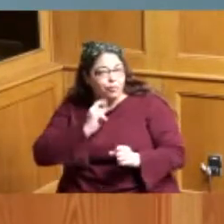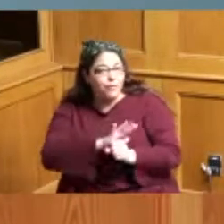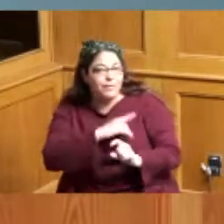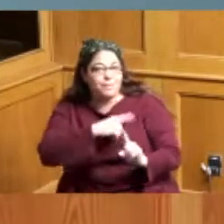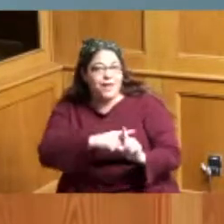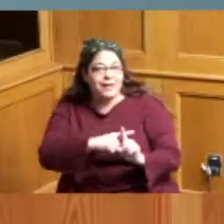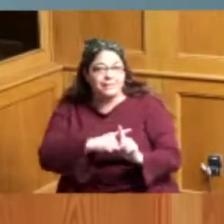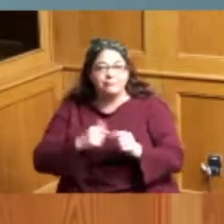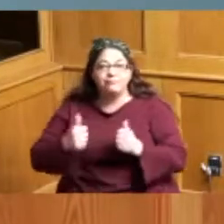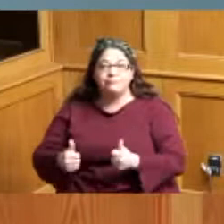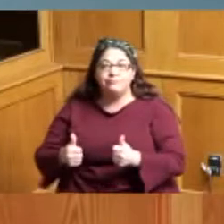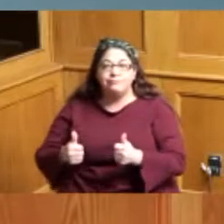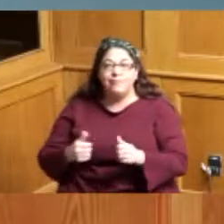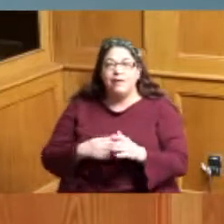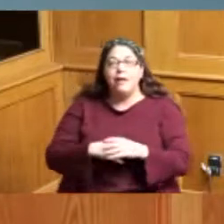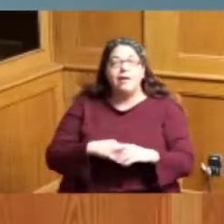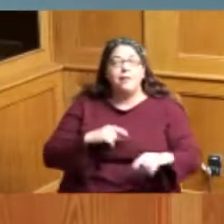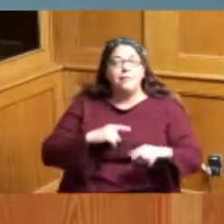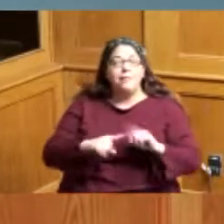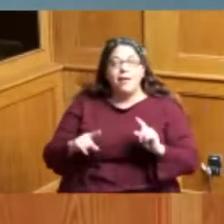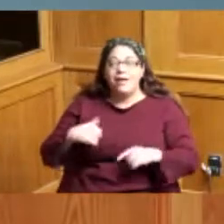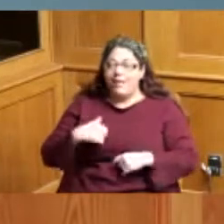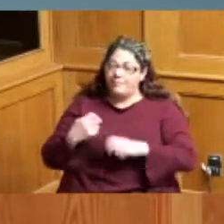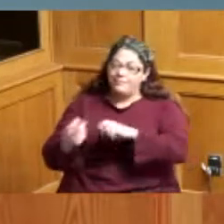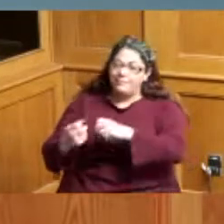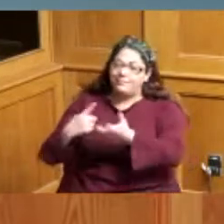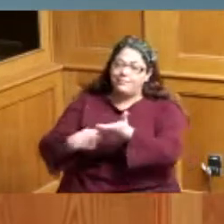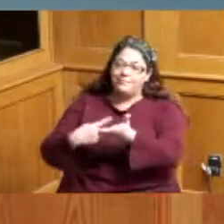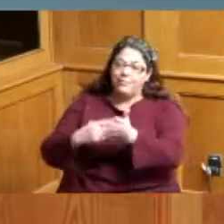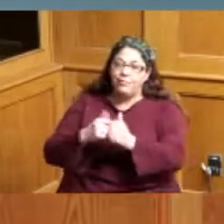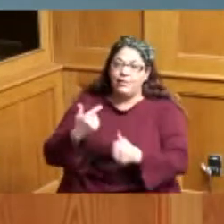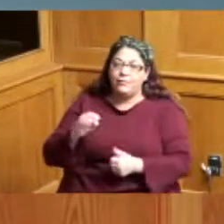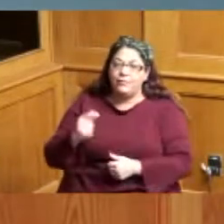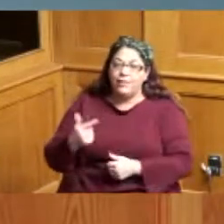result is I was telling Greg about the people that were in Kansas City and when they come back